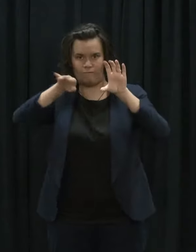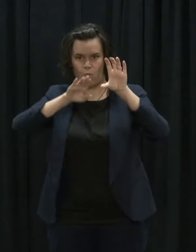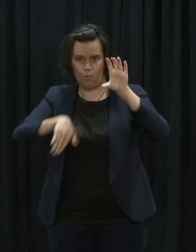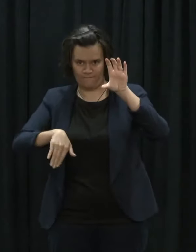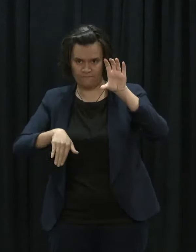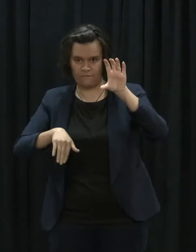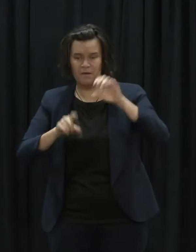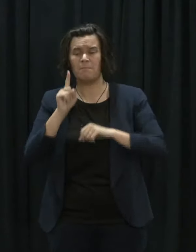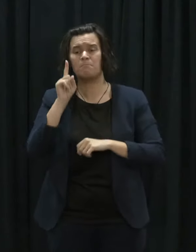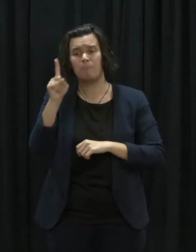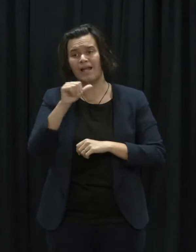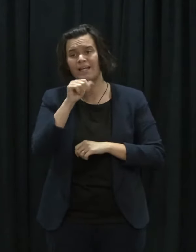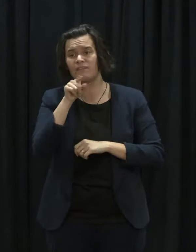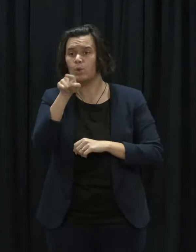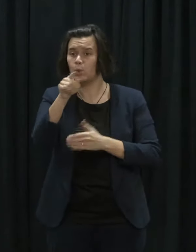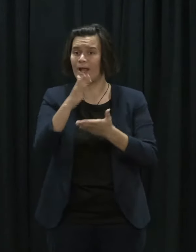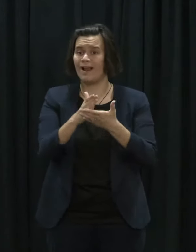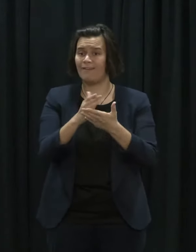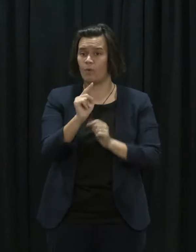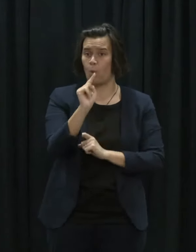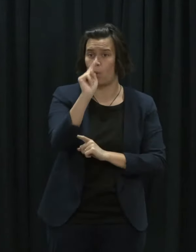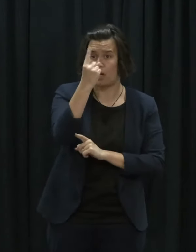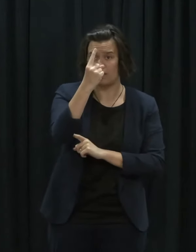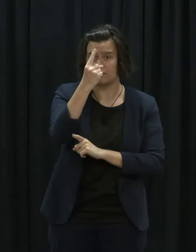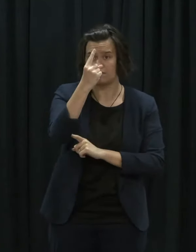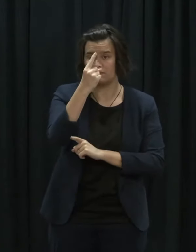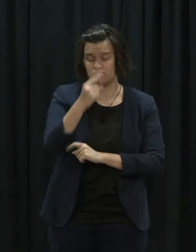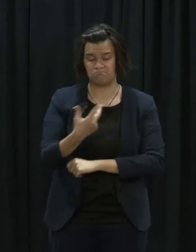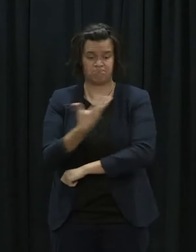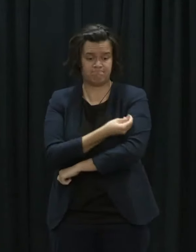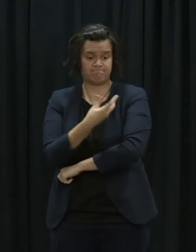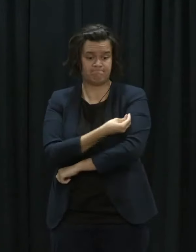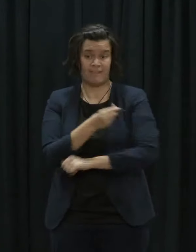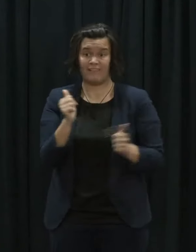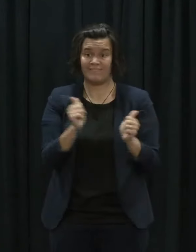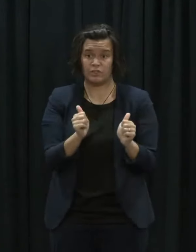them, that we is them.